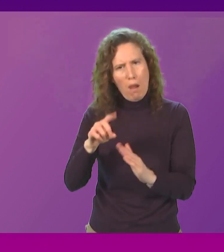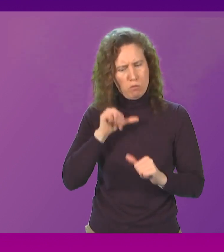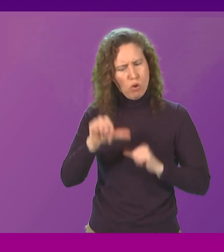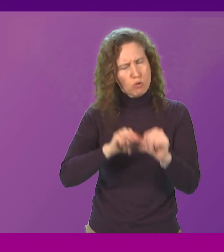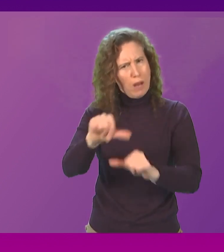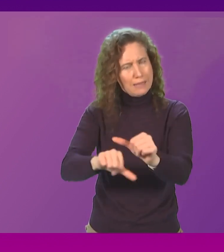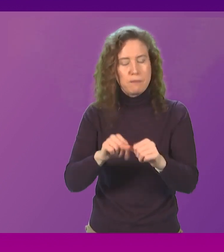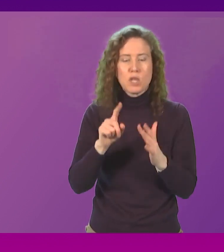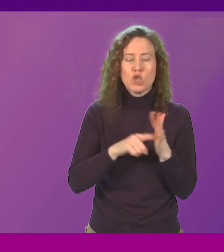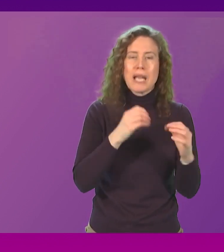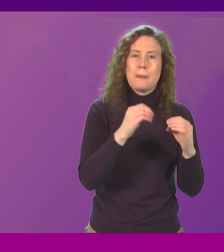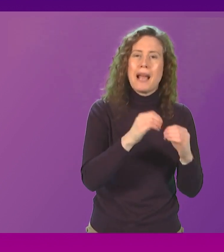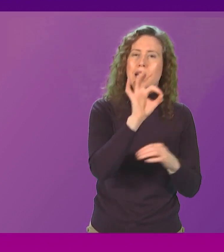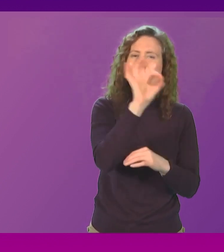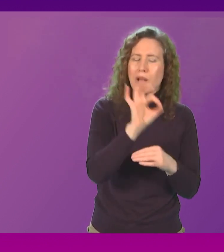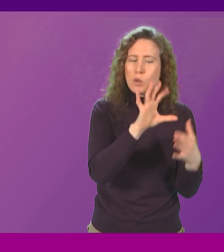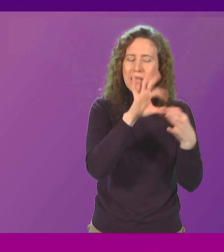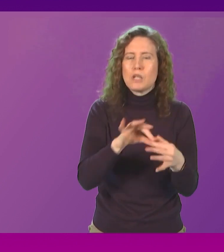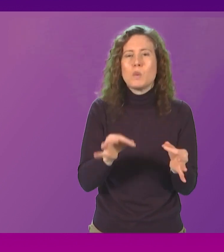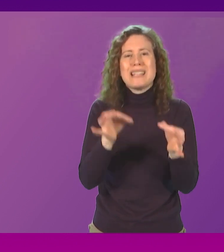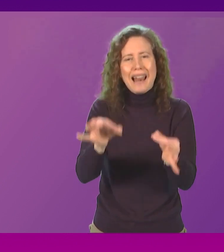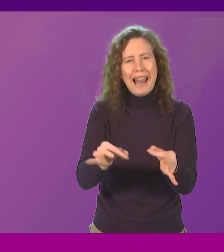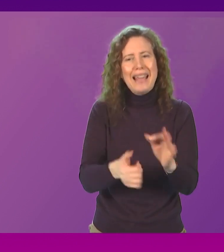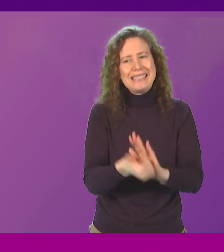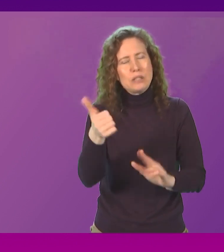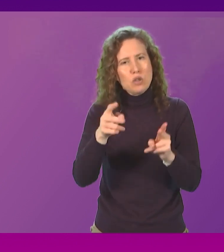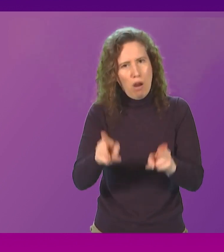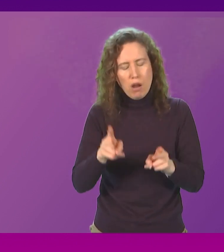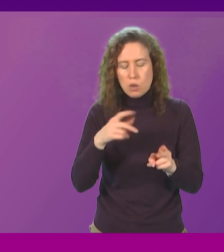Jackie Baillie’s initial question was about delayed discharge, and I will end on that.